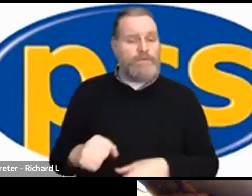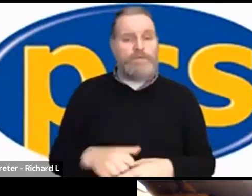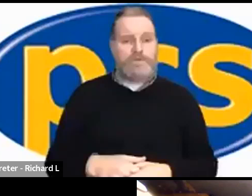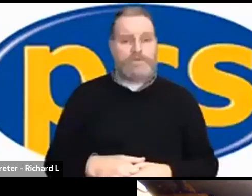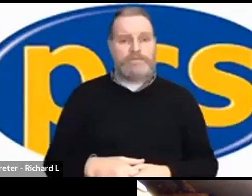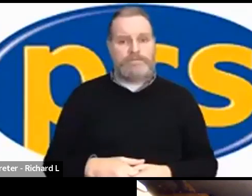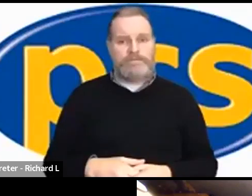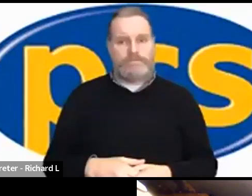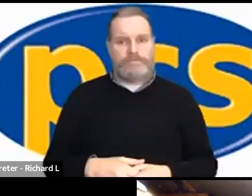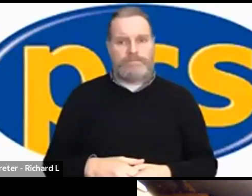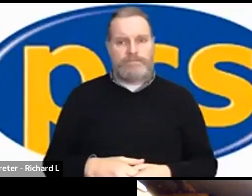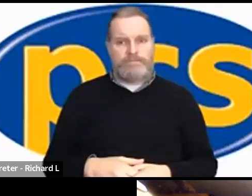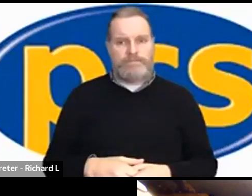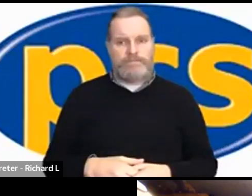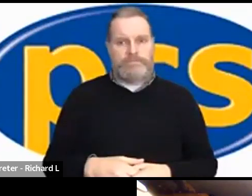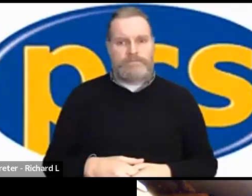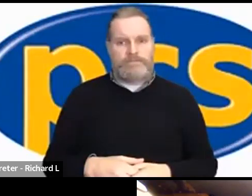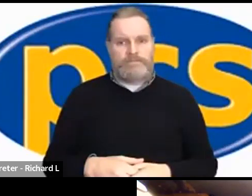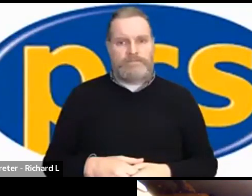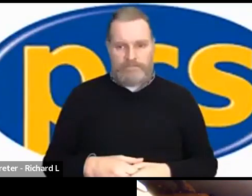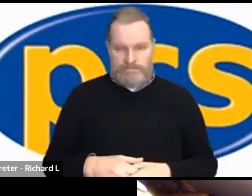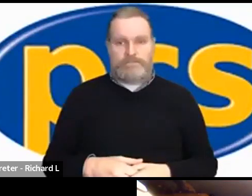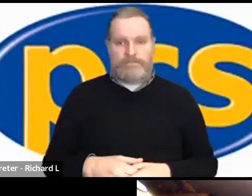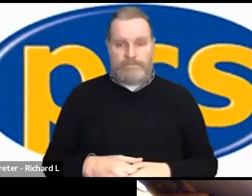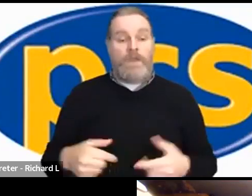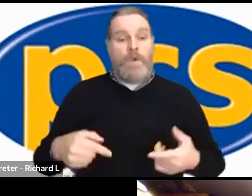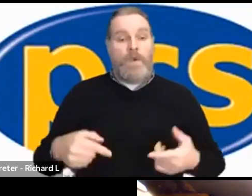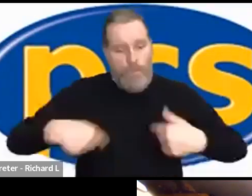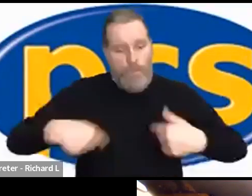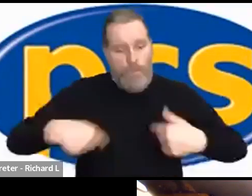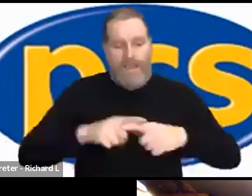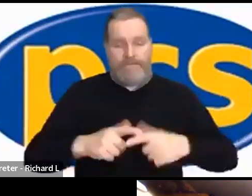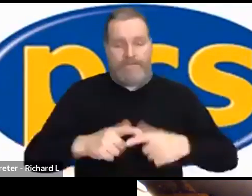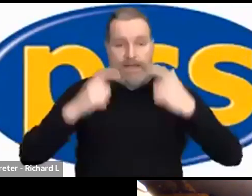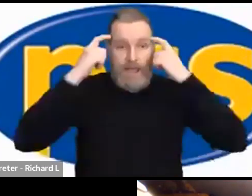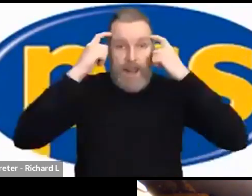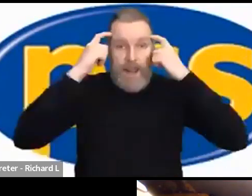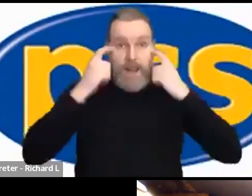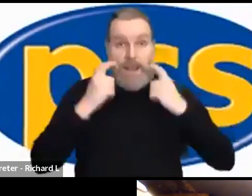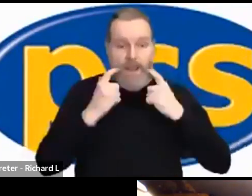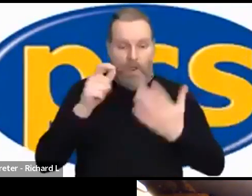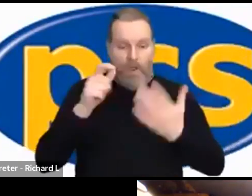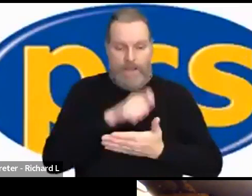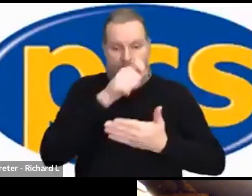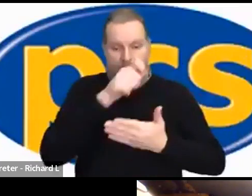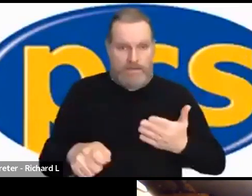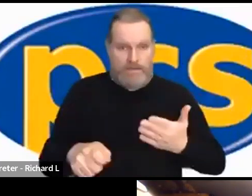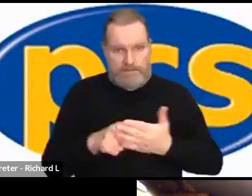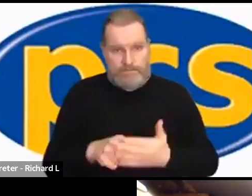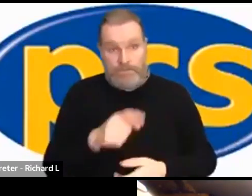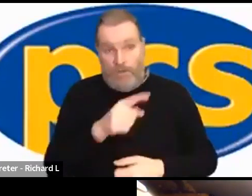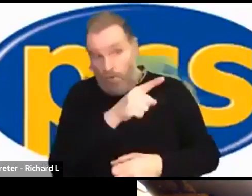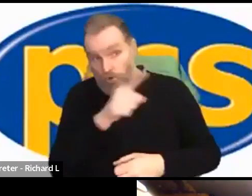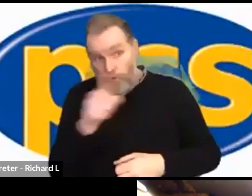labor labor. Finally found as an example found because I think it's important to say we've had a legal ballot very difficult to to do. You have voted